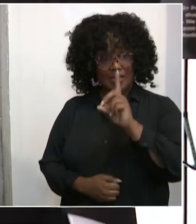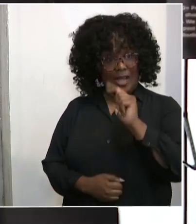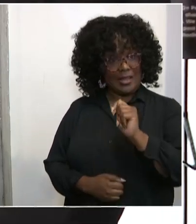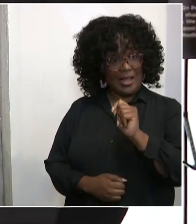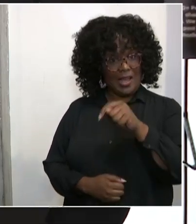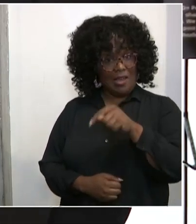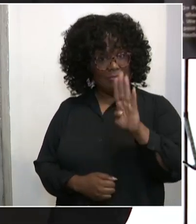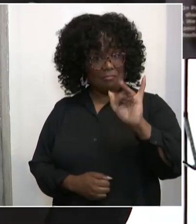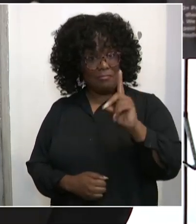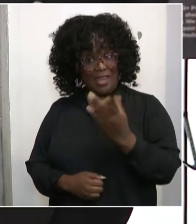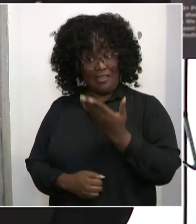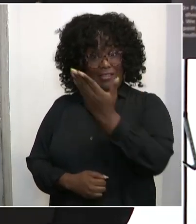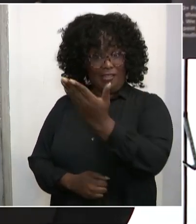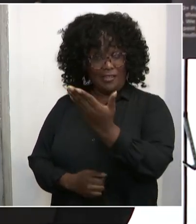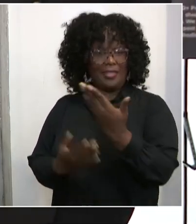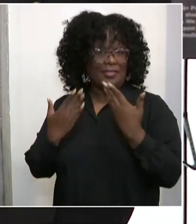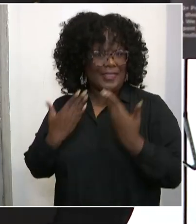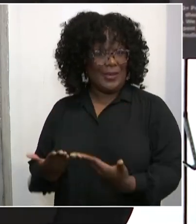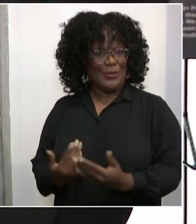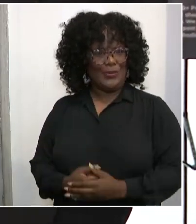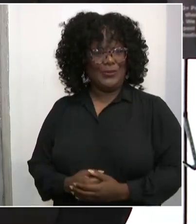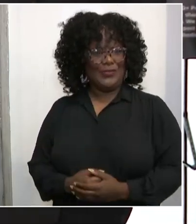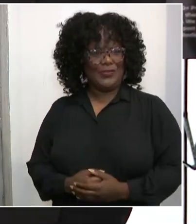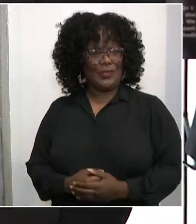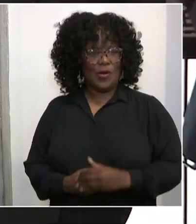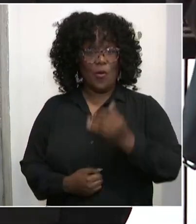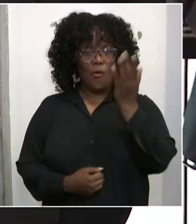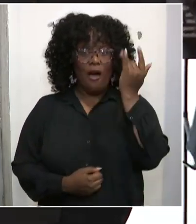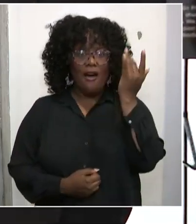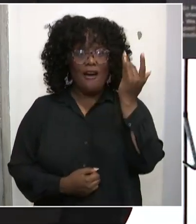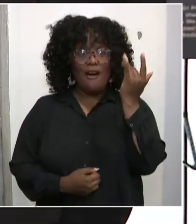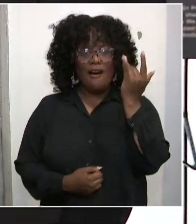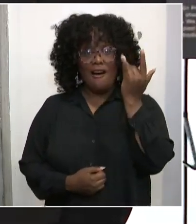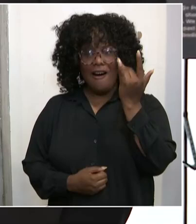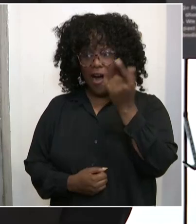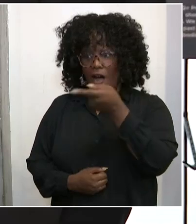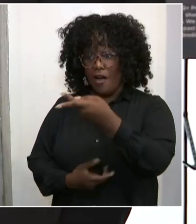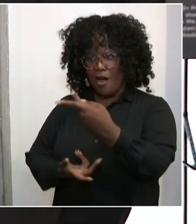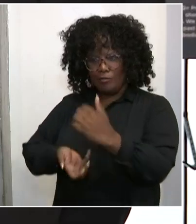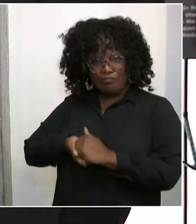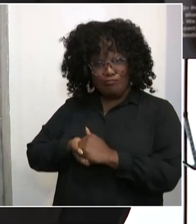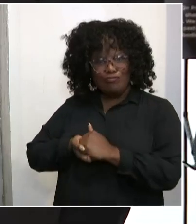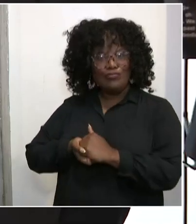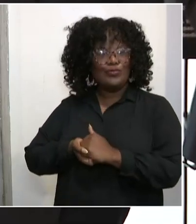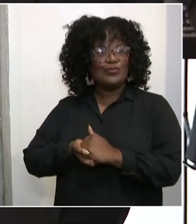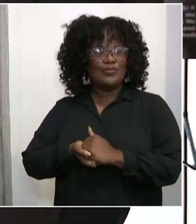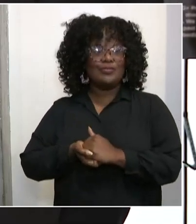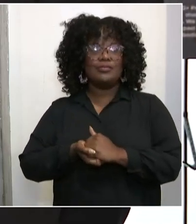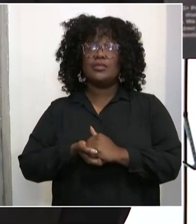and we couldn't be more thrilled on how we're going to work together to reimagine what's possible downtown this summer